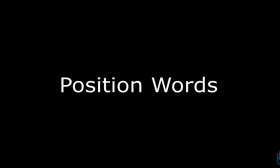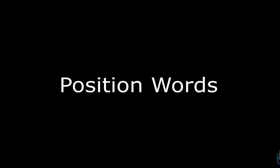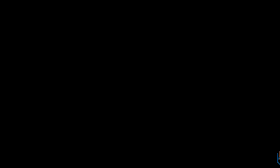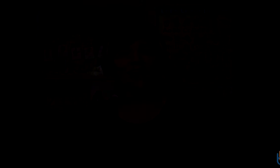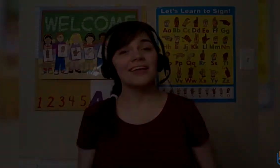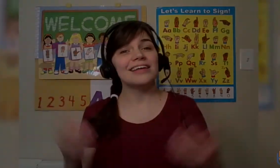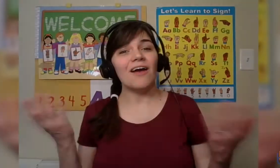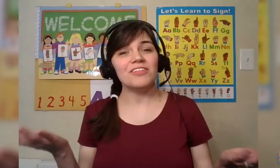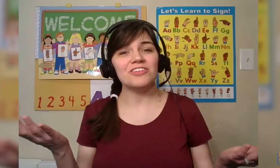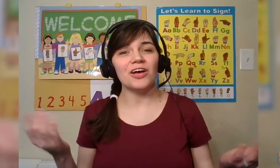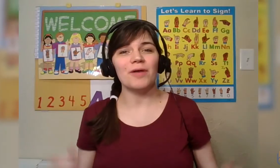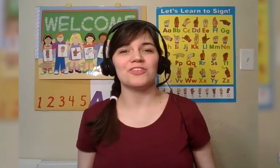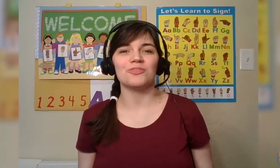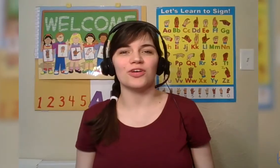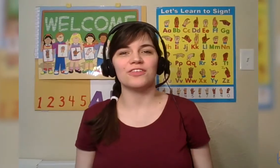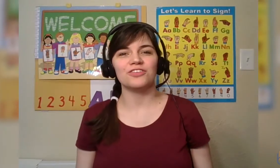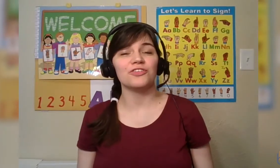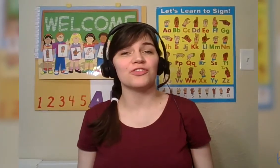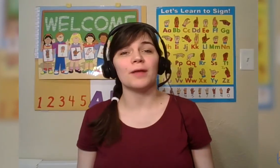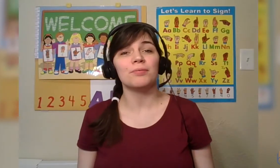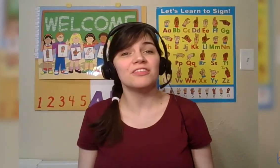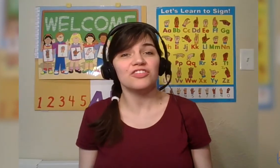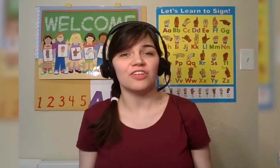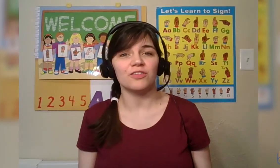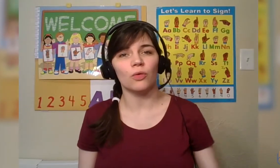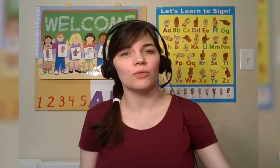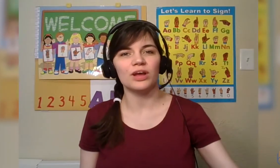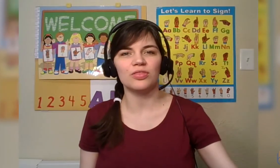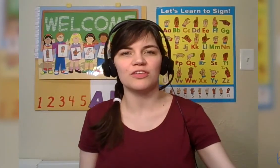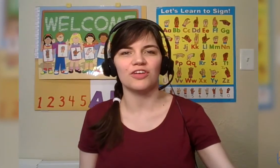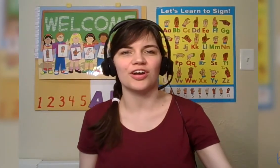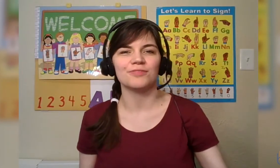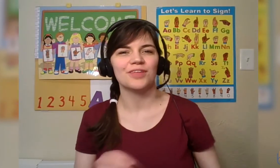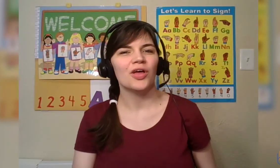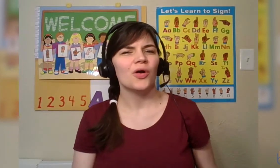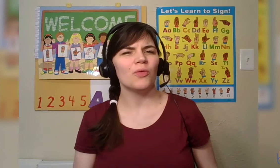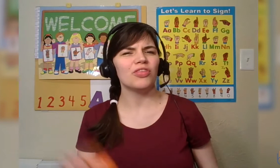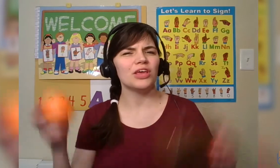Now, let's talk about some words to describe positions or where things are. We'll think